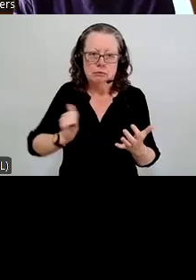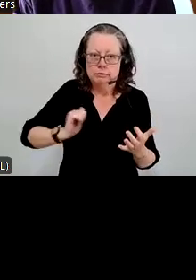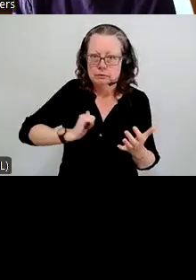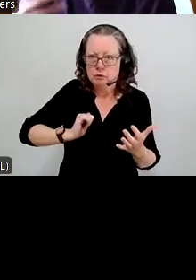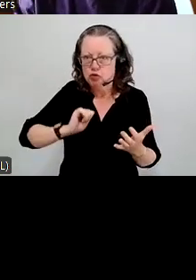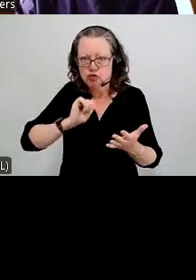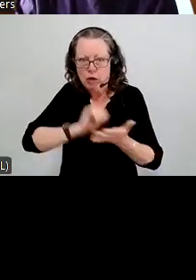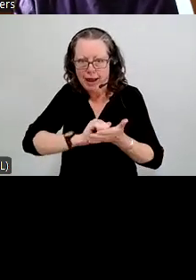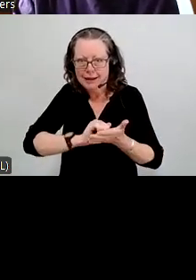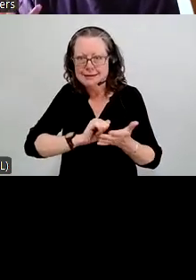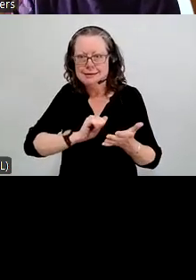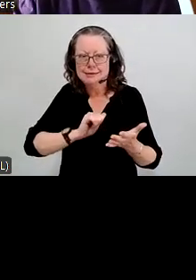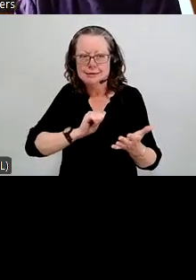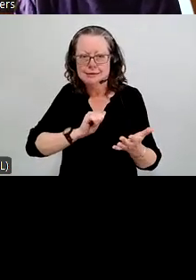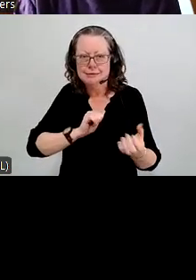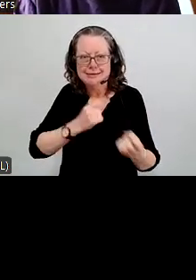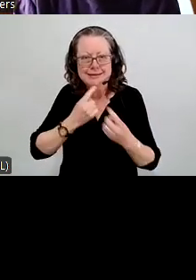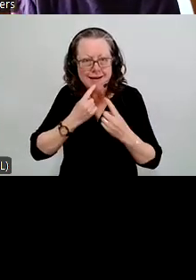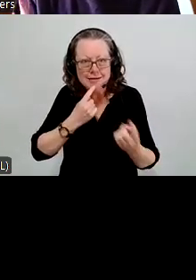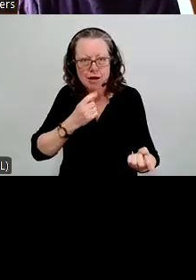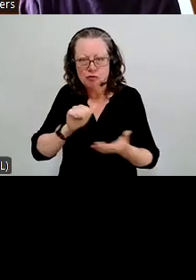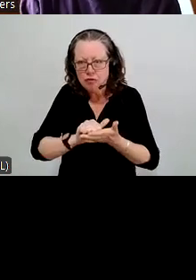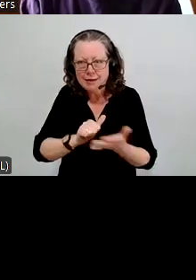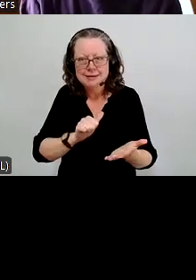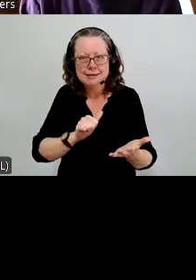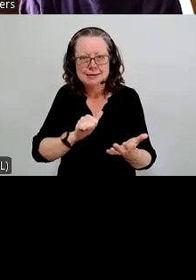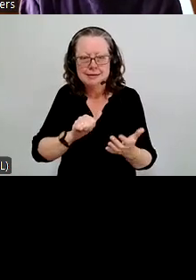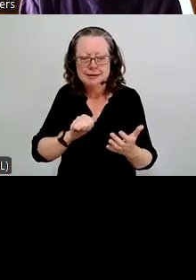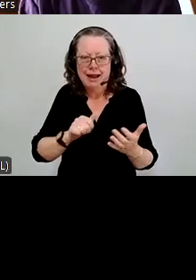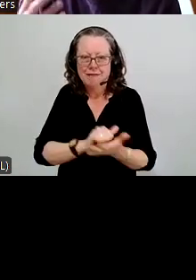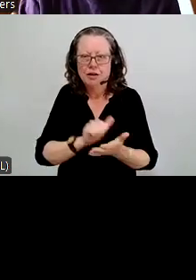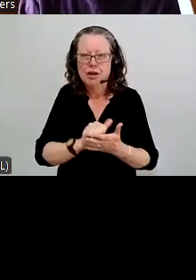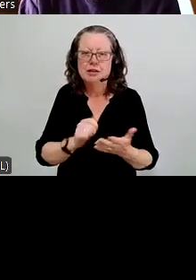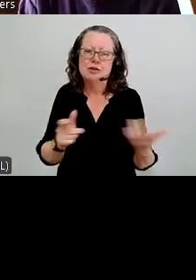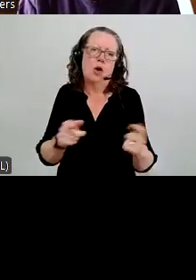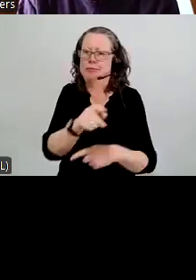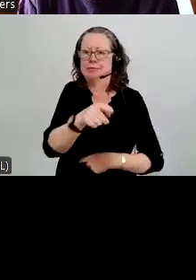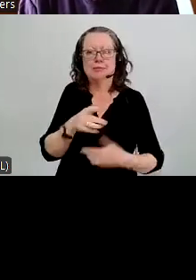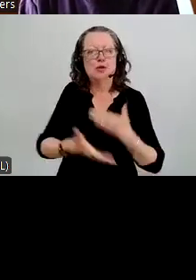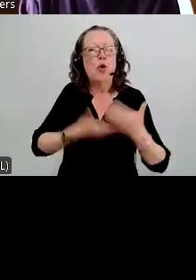In this example, we have the three bears. If we know the three bears story,